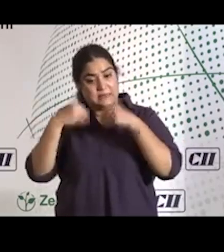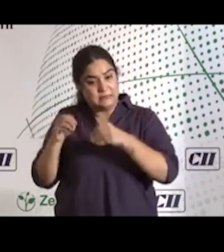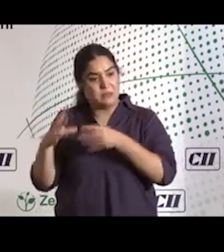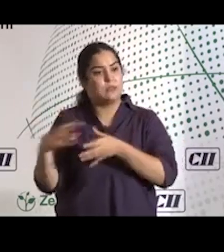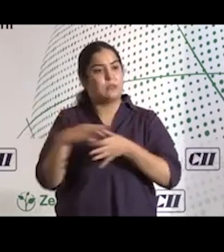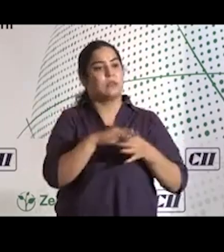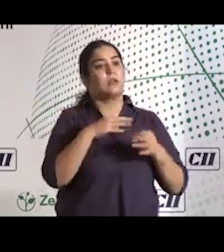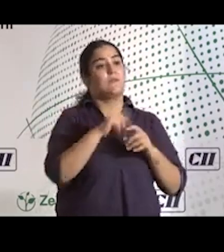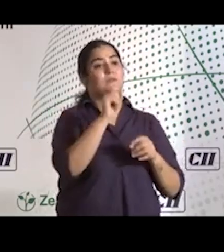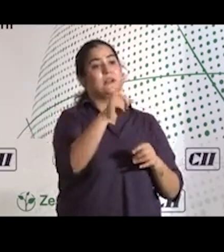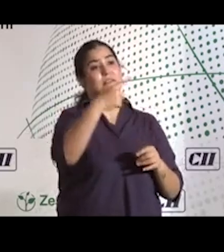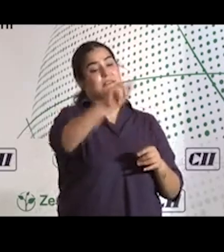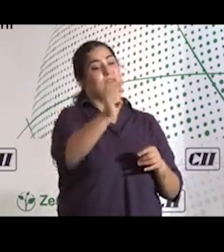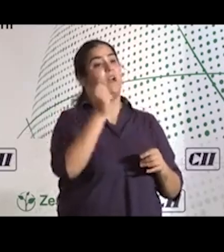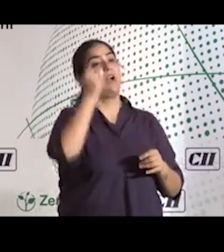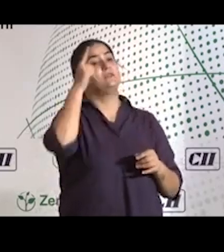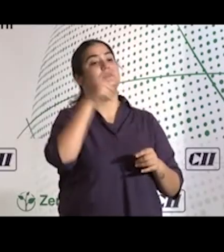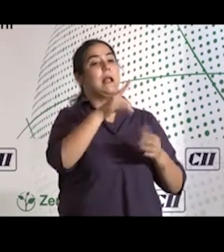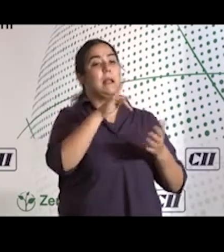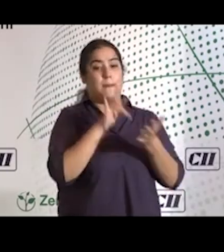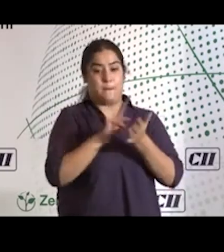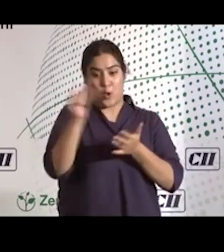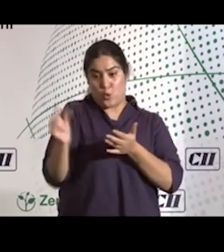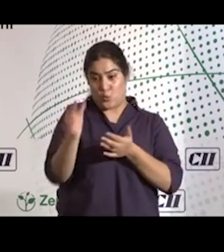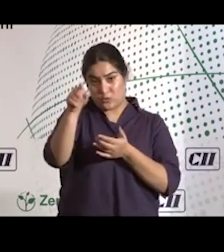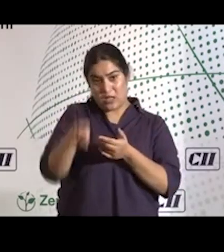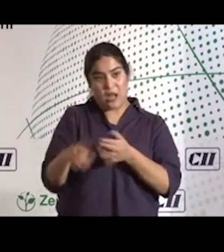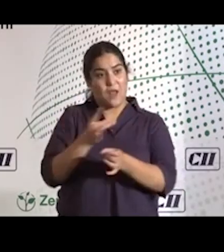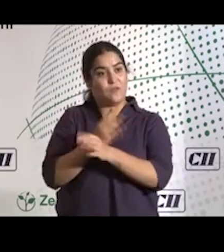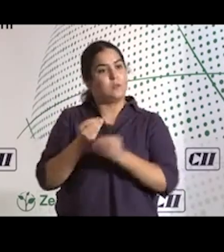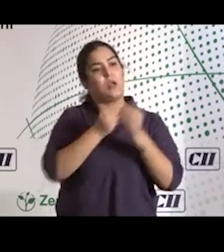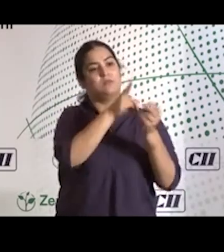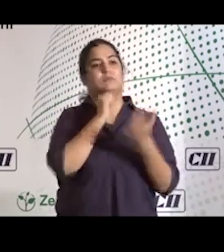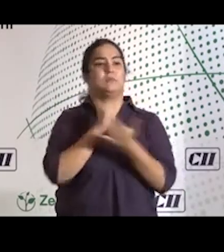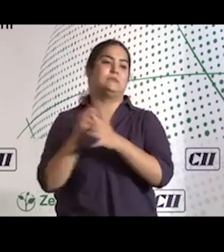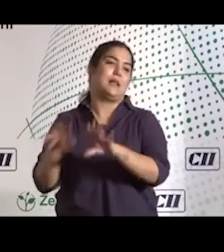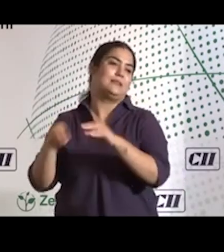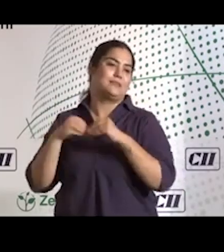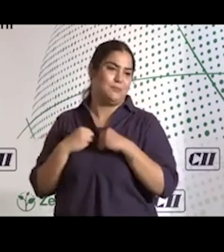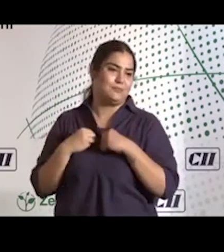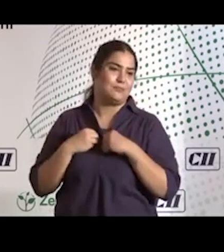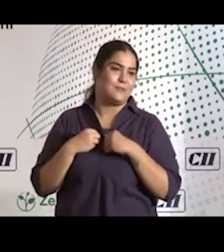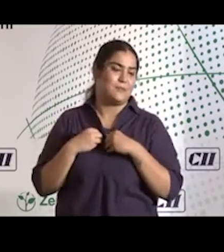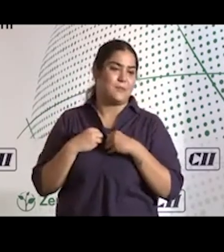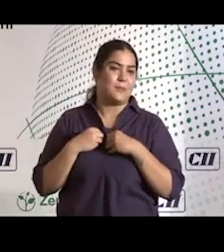Right. So I feel that it be amazing if